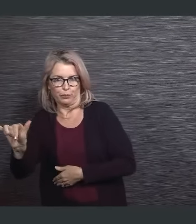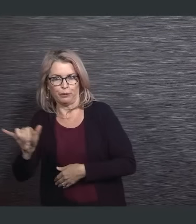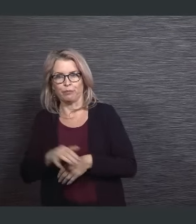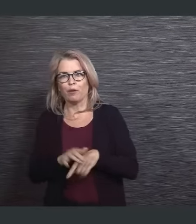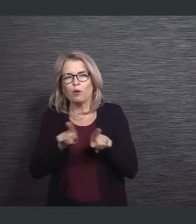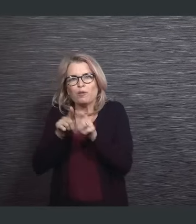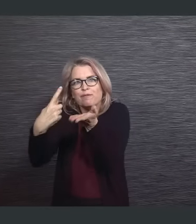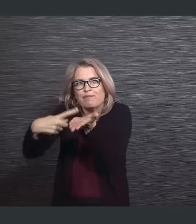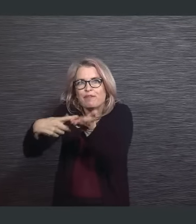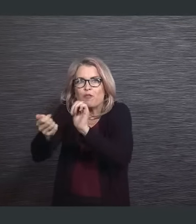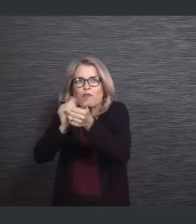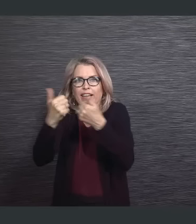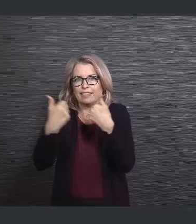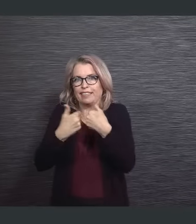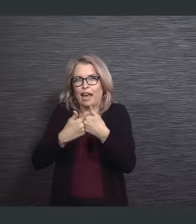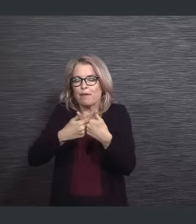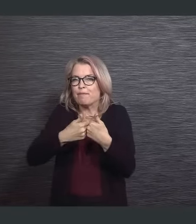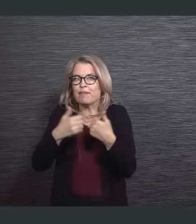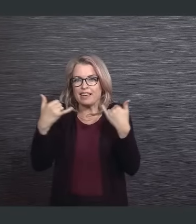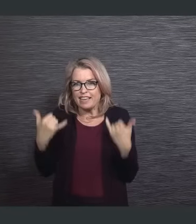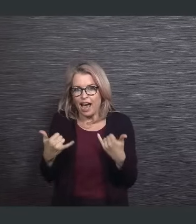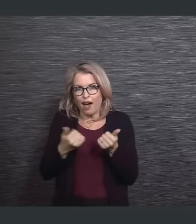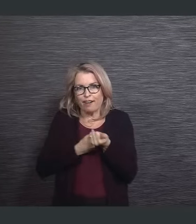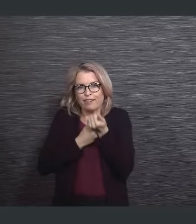created a generation of driving enthusiasts